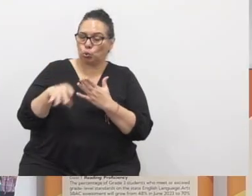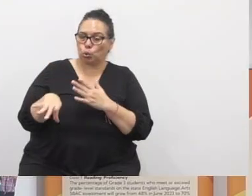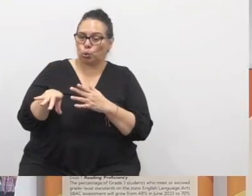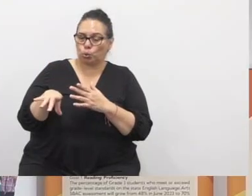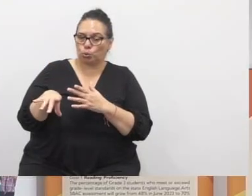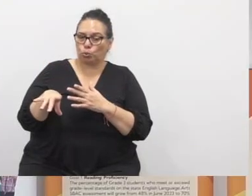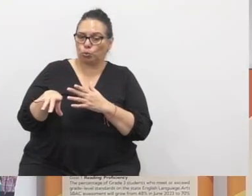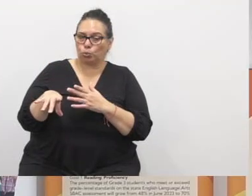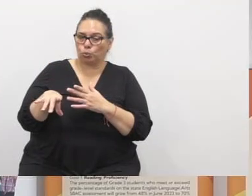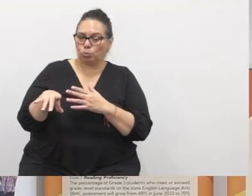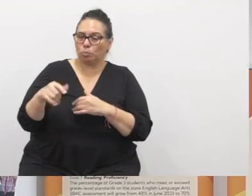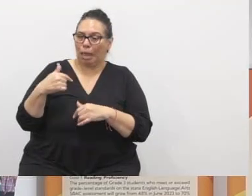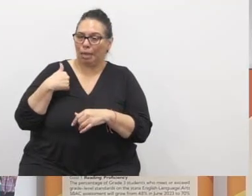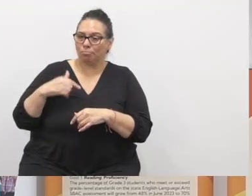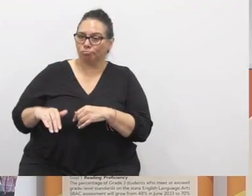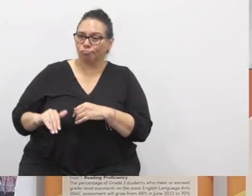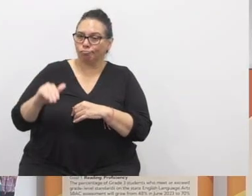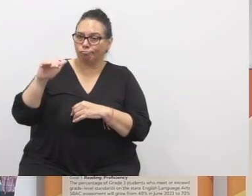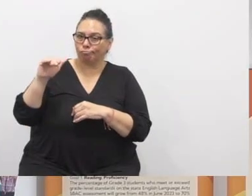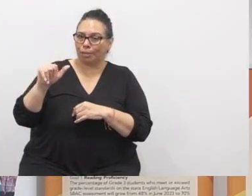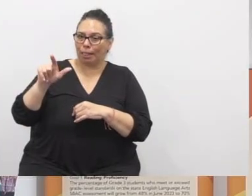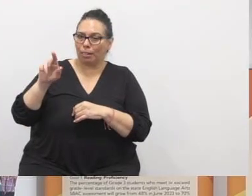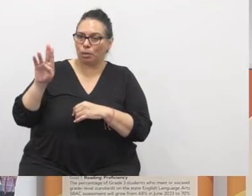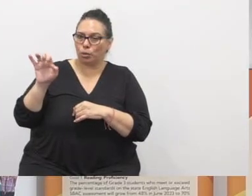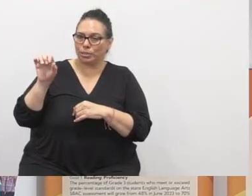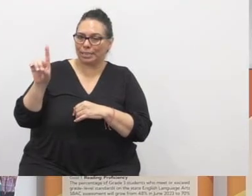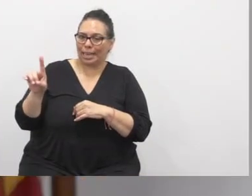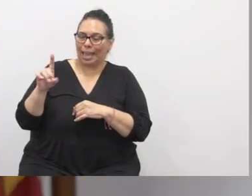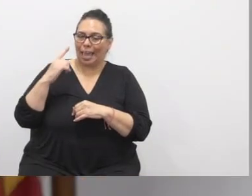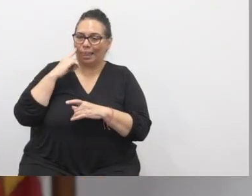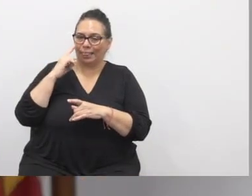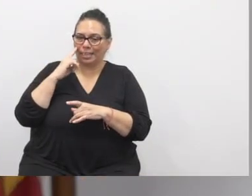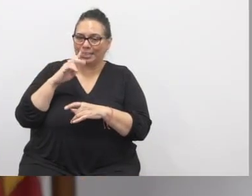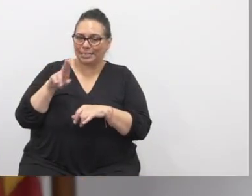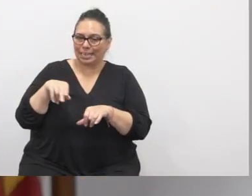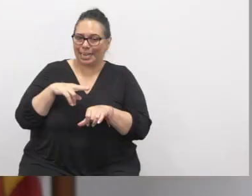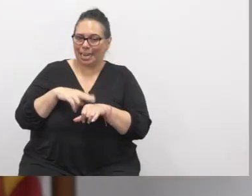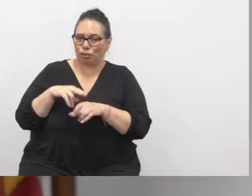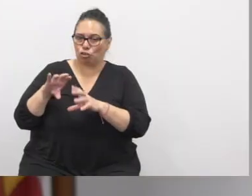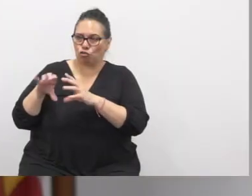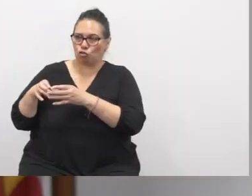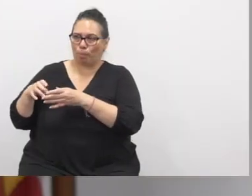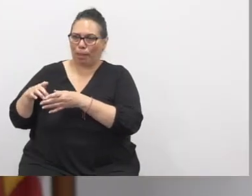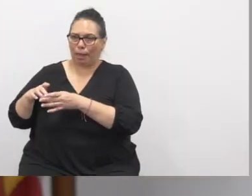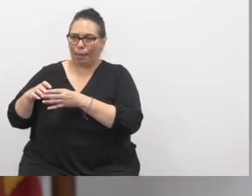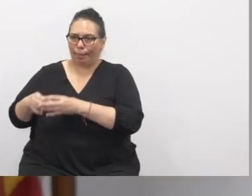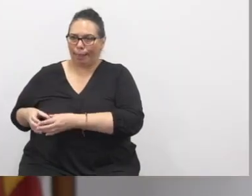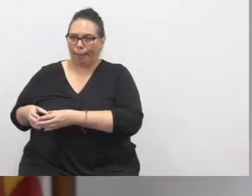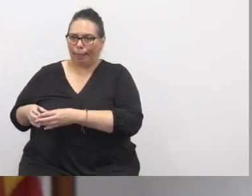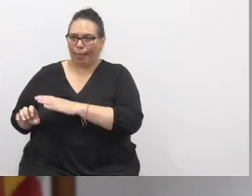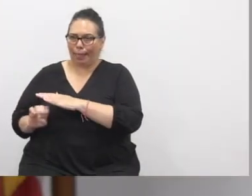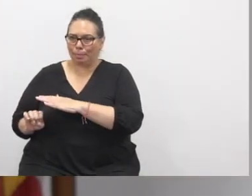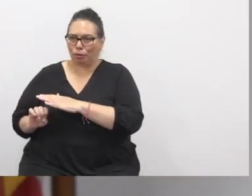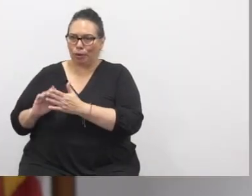through the Long Beach Unified School District, I think that there's like a natural group of relationships that get carried over that improve your sense of belonging